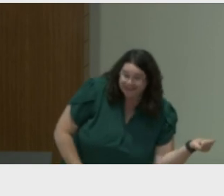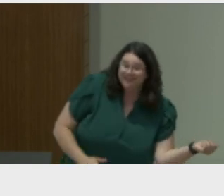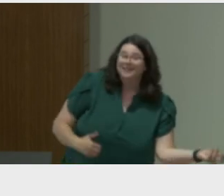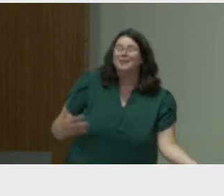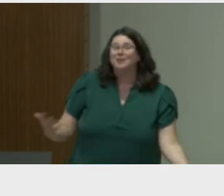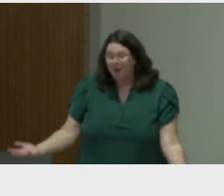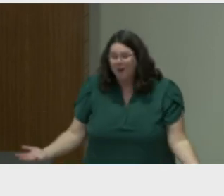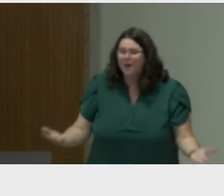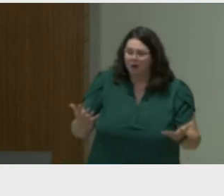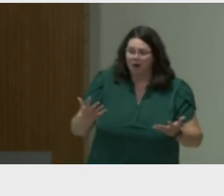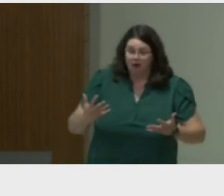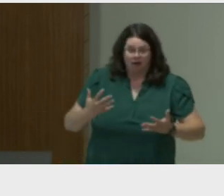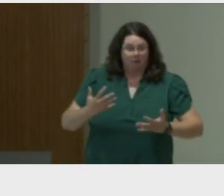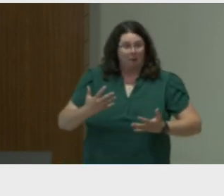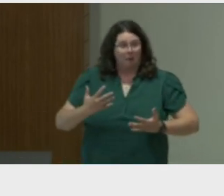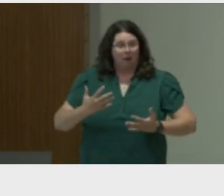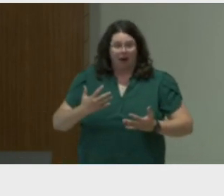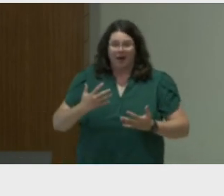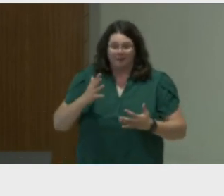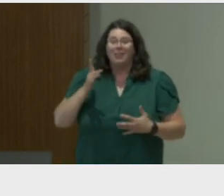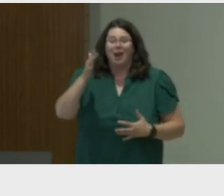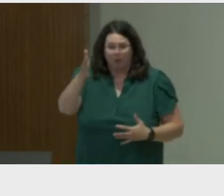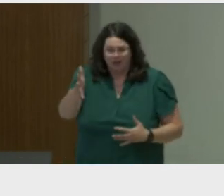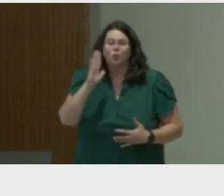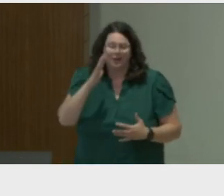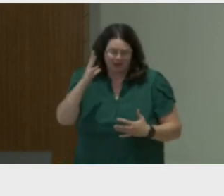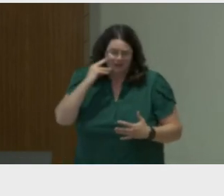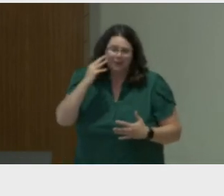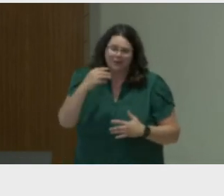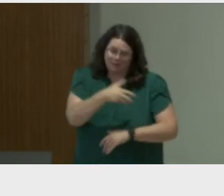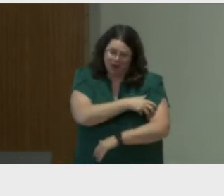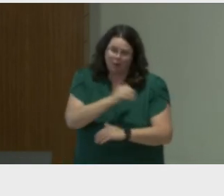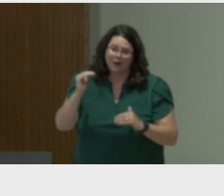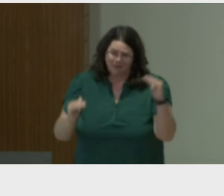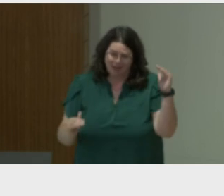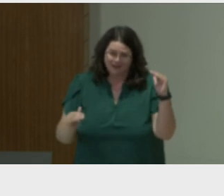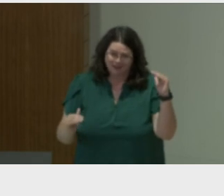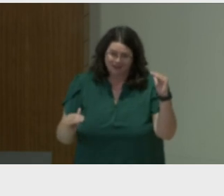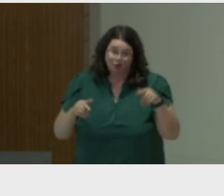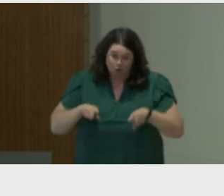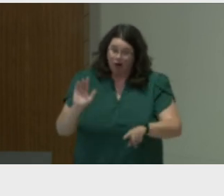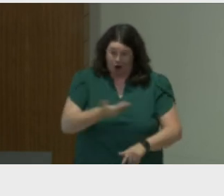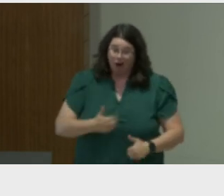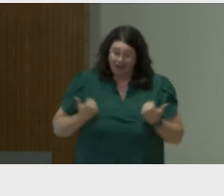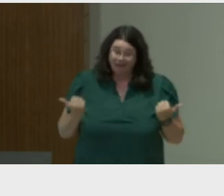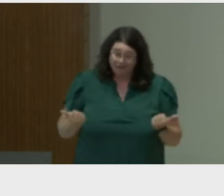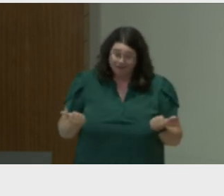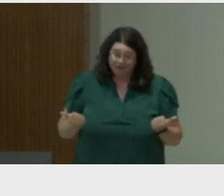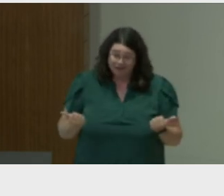and impairment will likewise create power imbalances in some areas, but not in others.